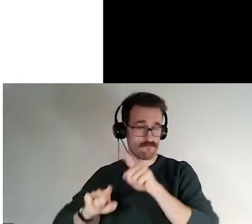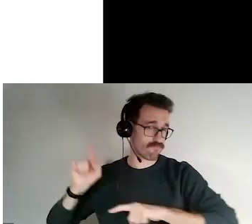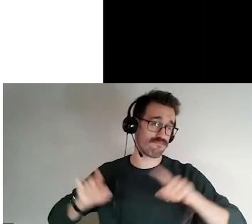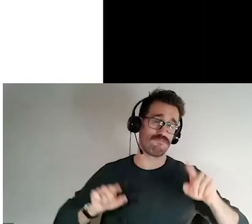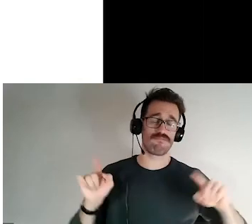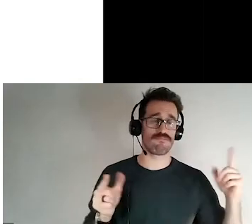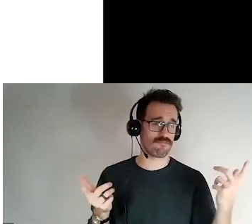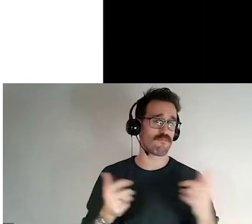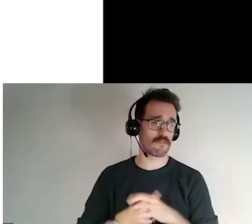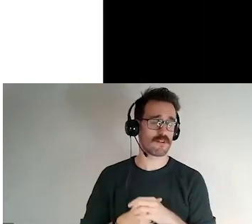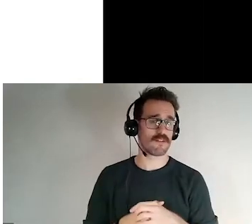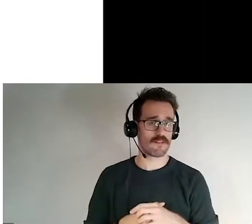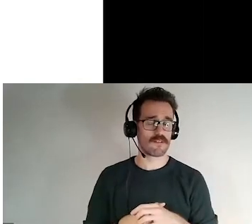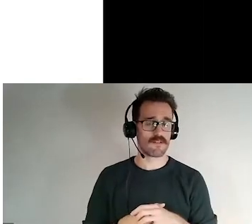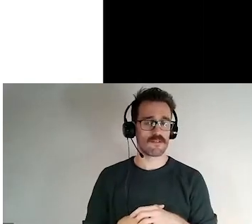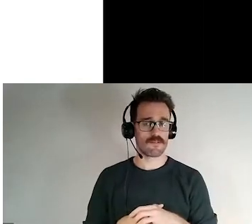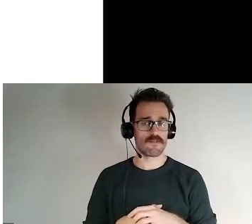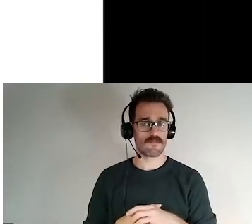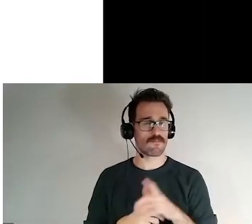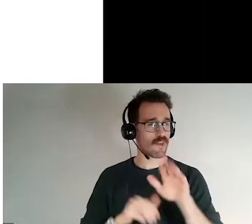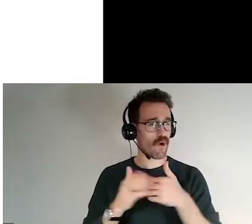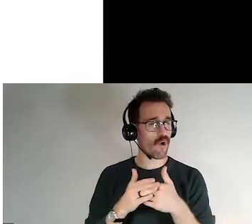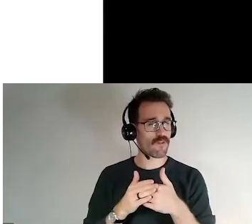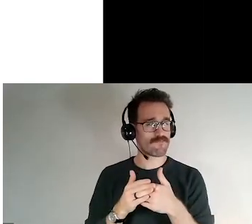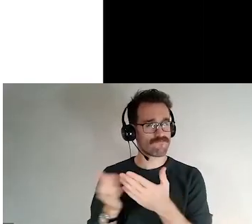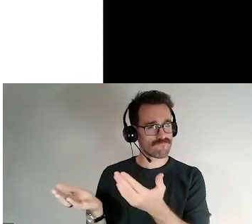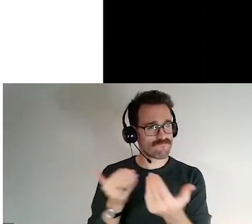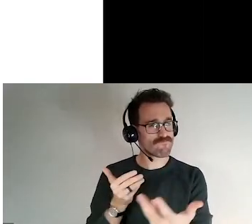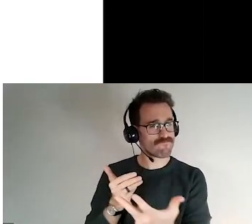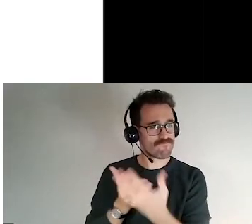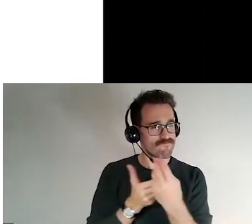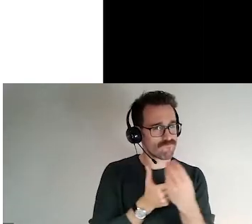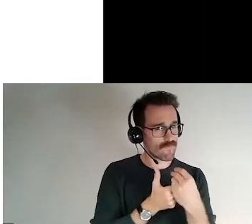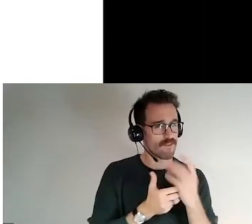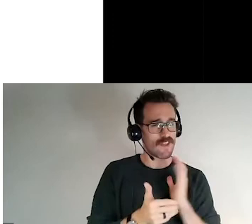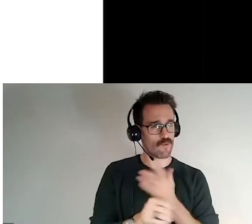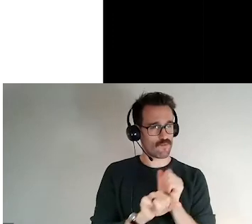contributing to the products that come out of this project. And what we're trying to